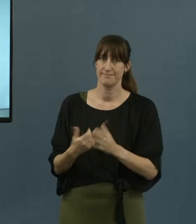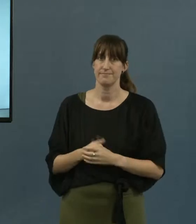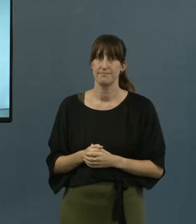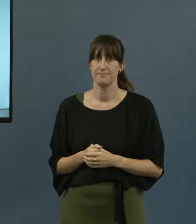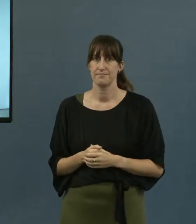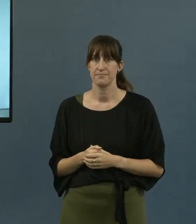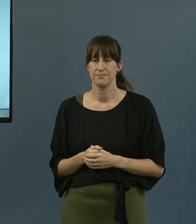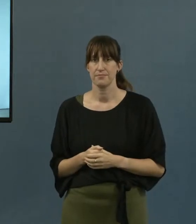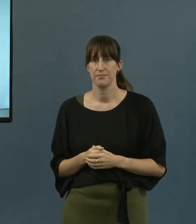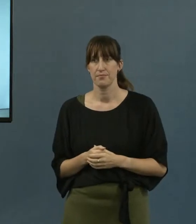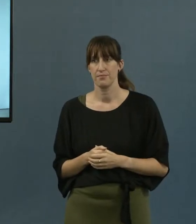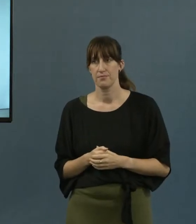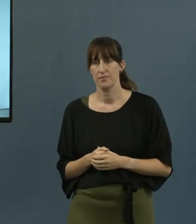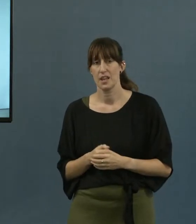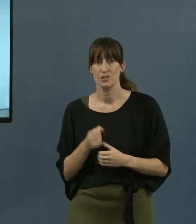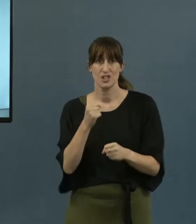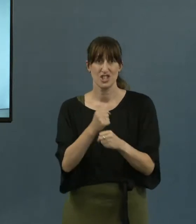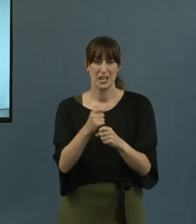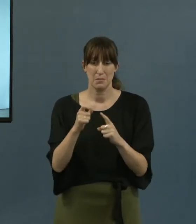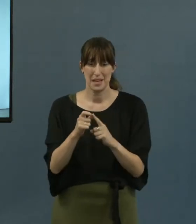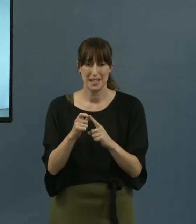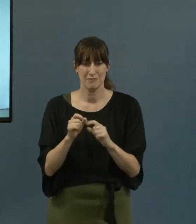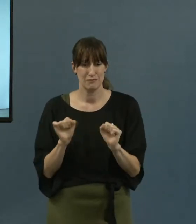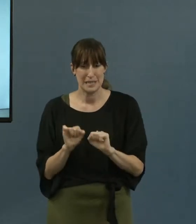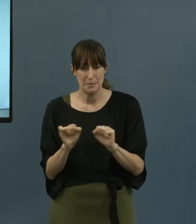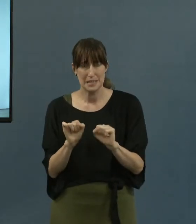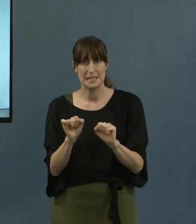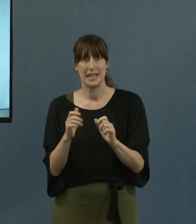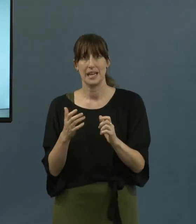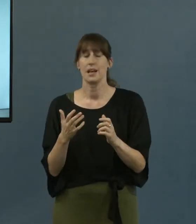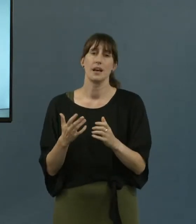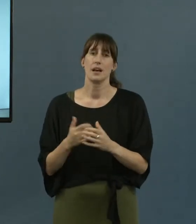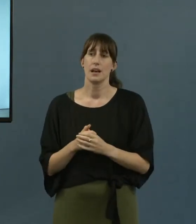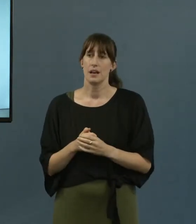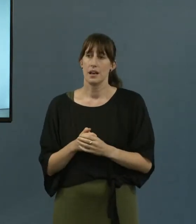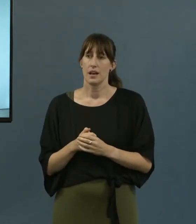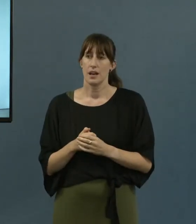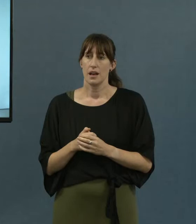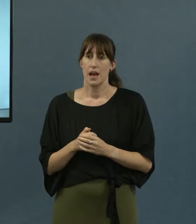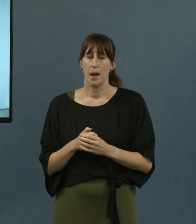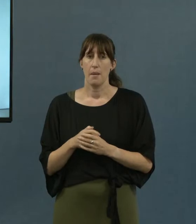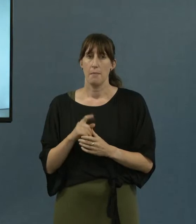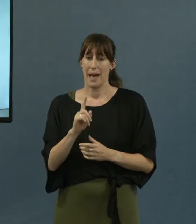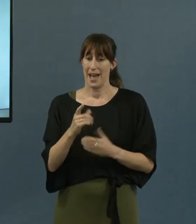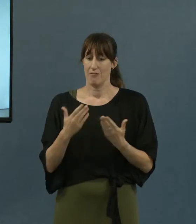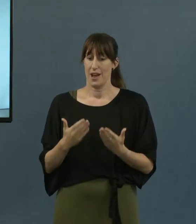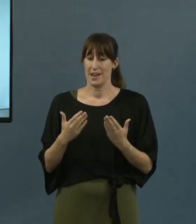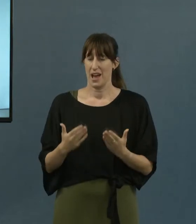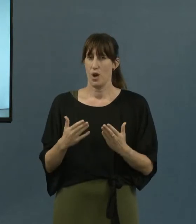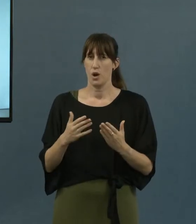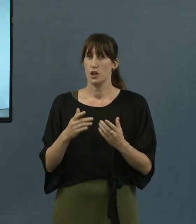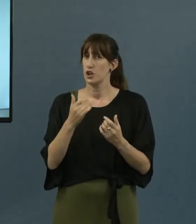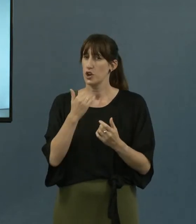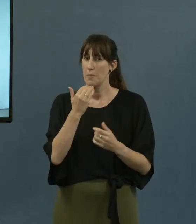other times, and many general practices are continuing to use their car parks and outside